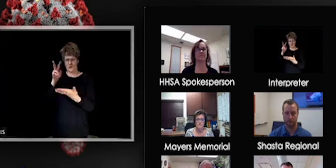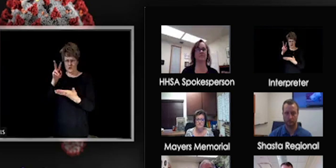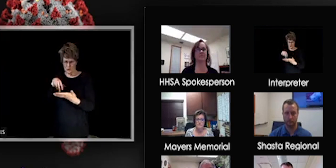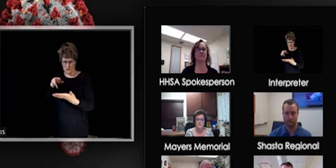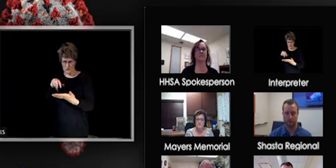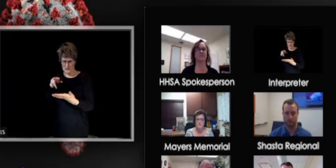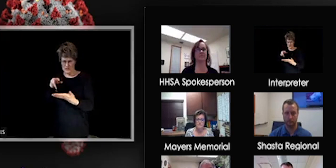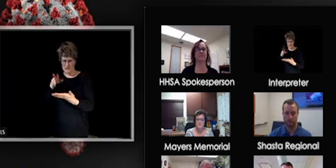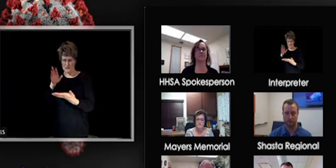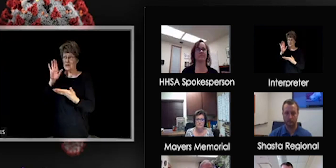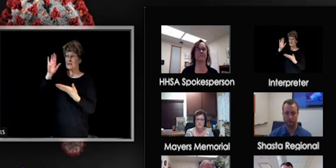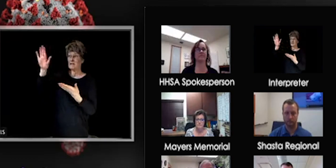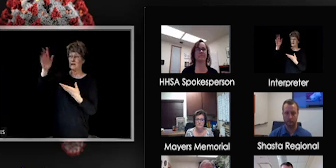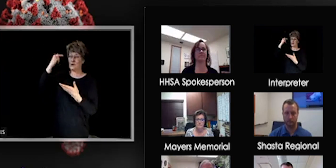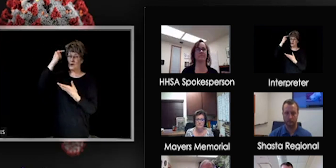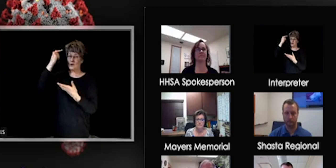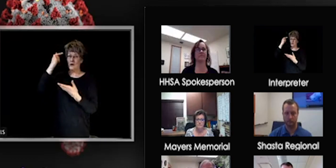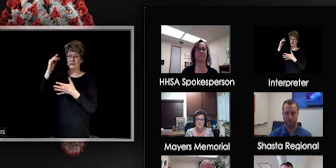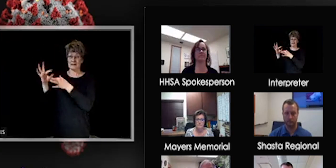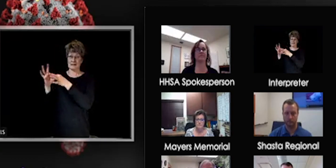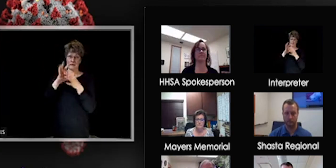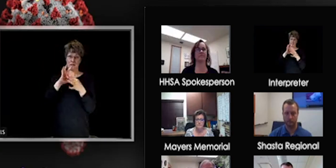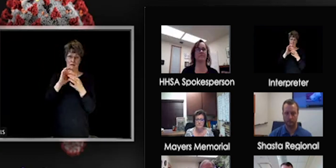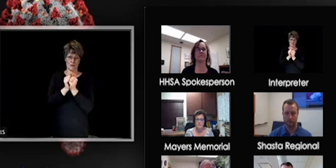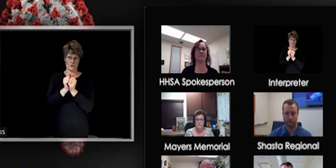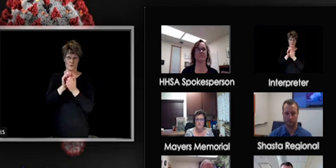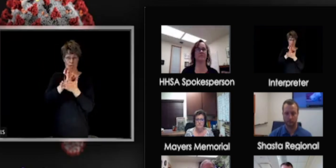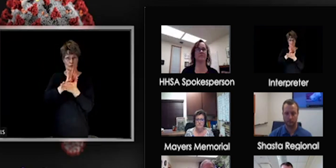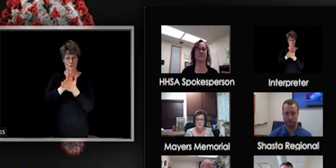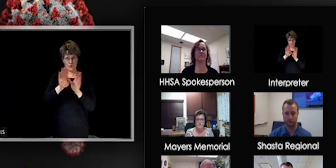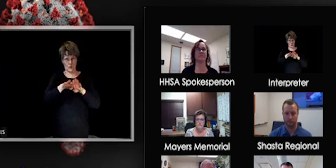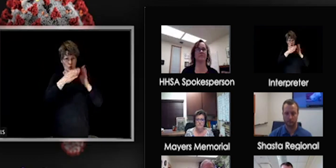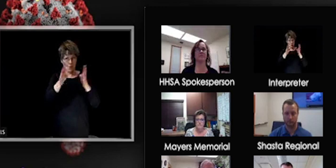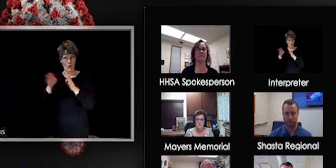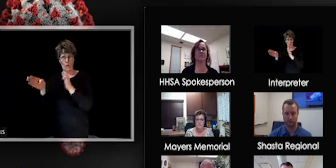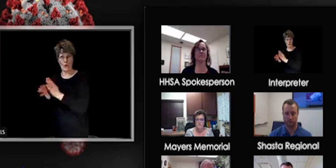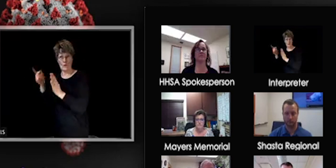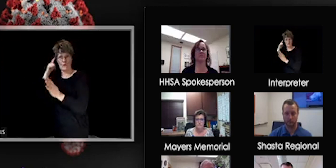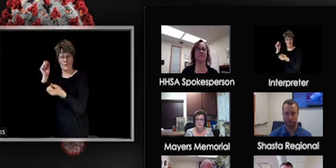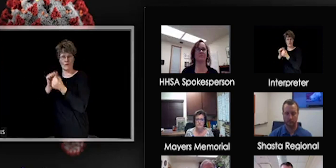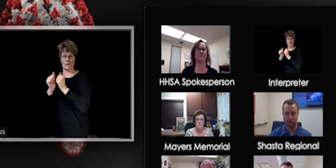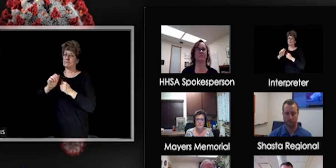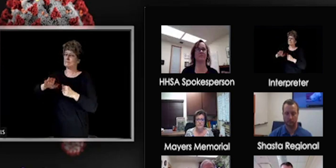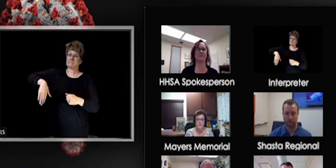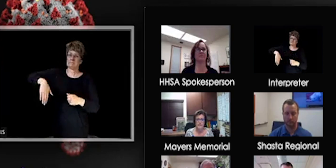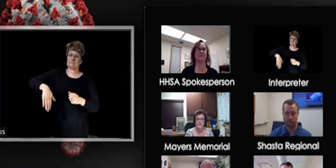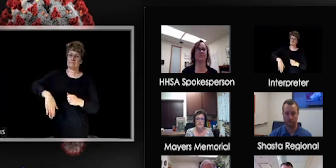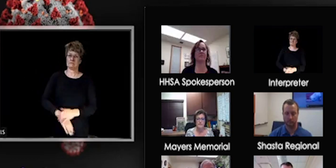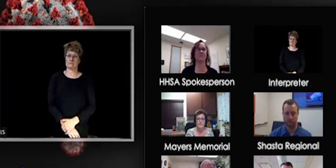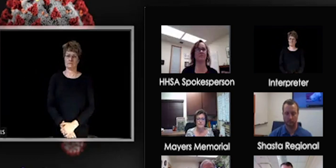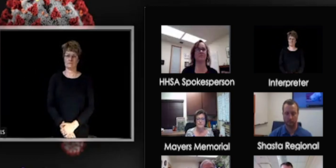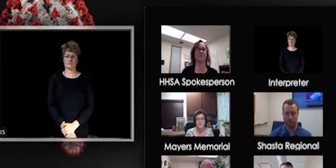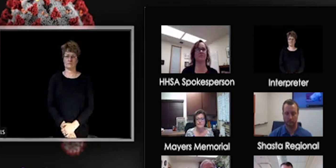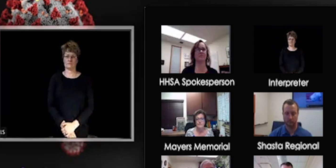those particular activities, but that’s something I can go back and ask about. As